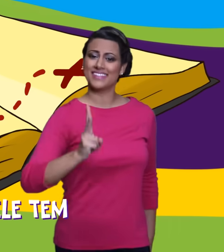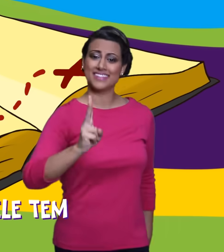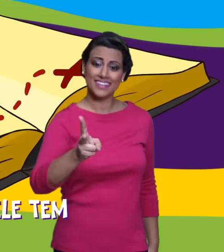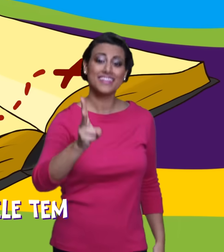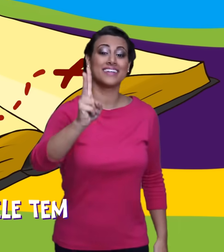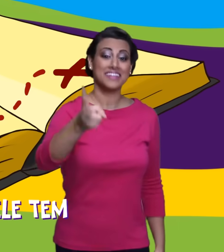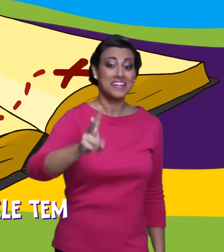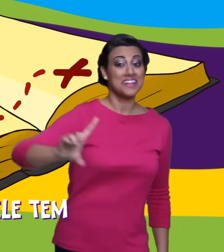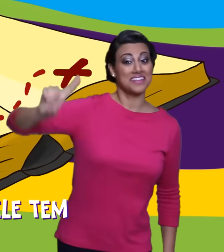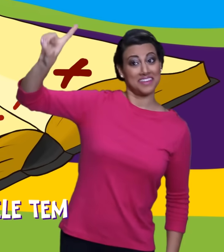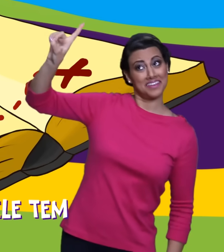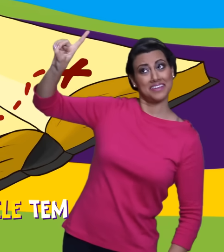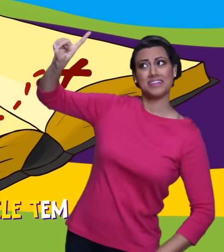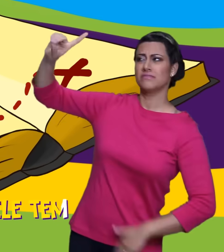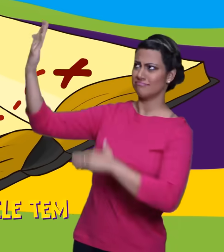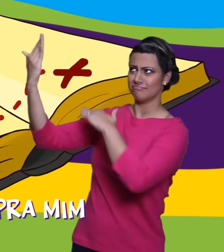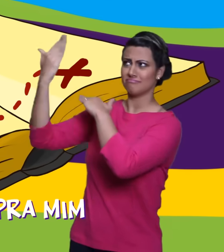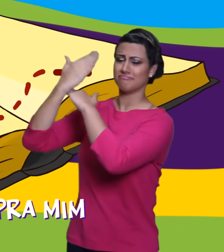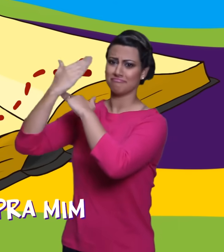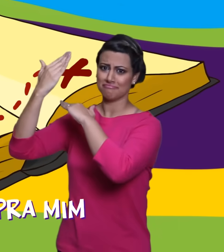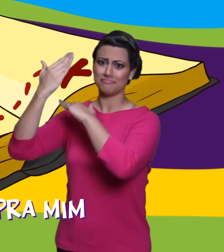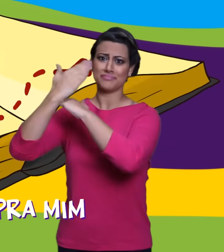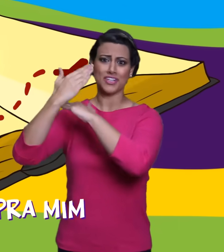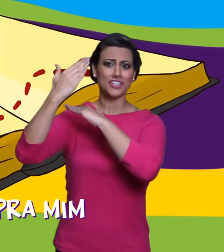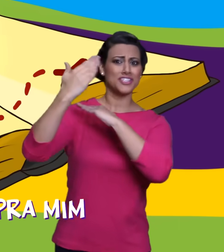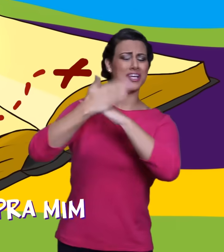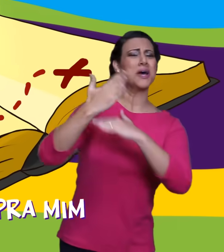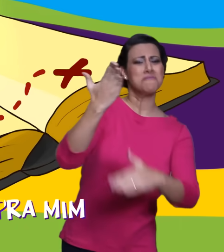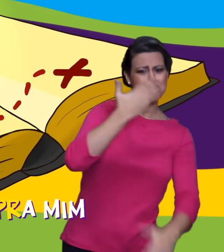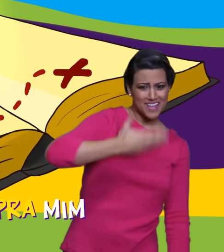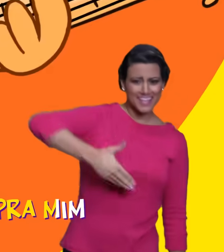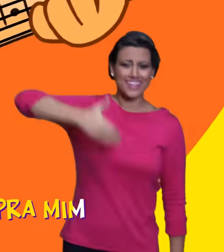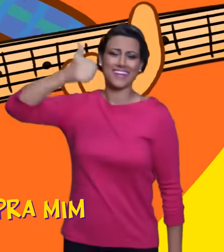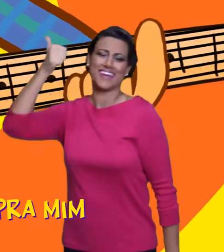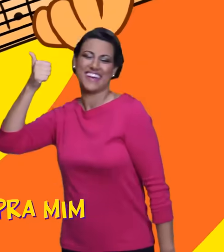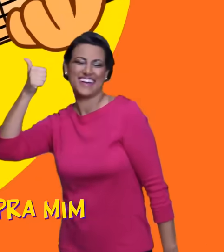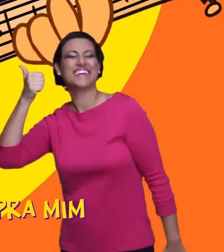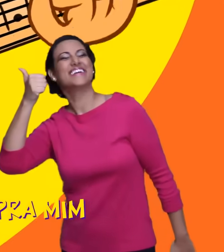BECAUSE I KNOW HE ALWAYS HAS THE BEST FOR ME